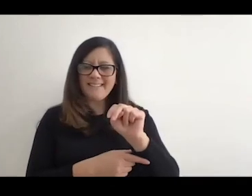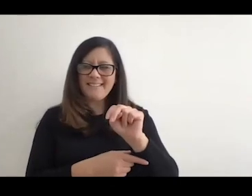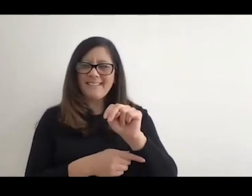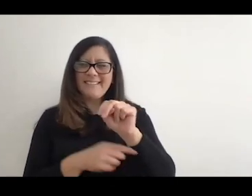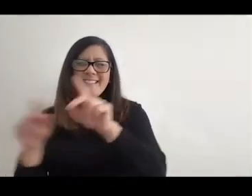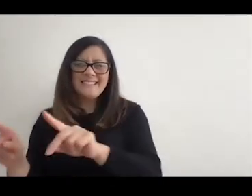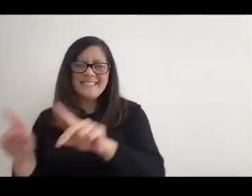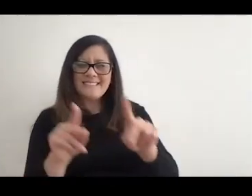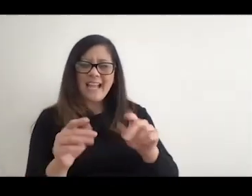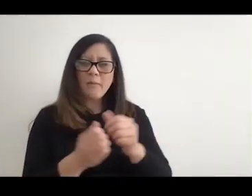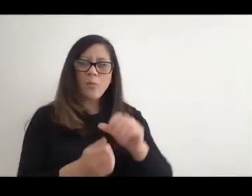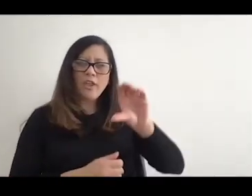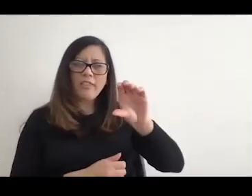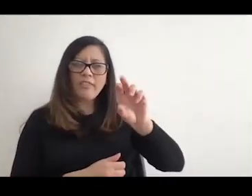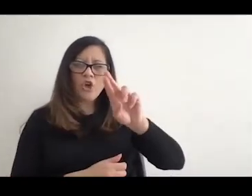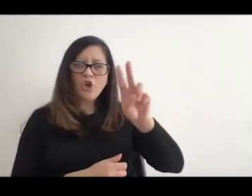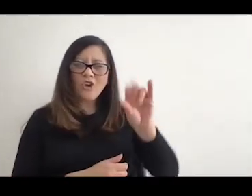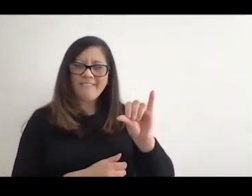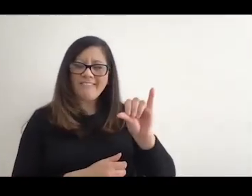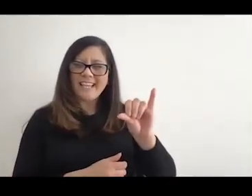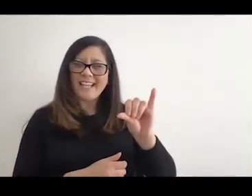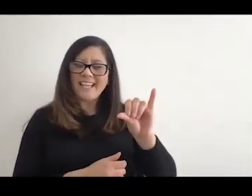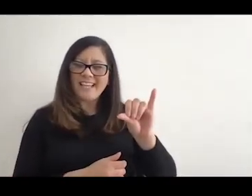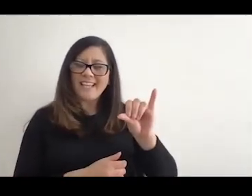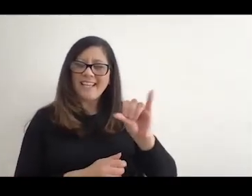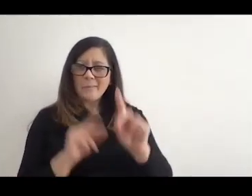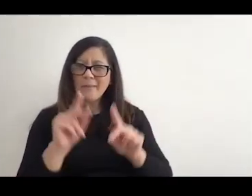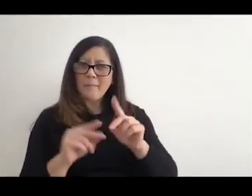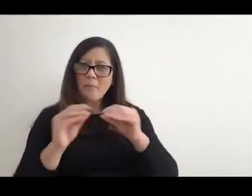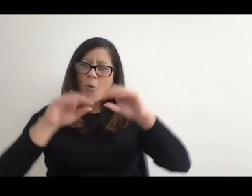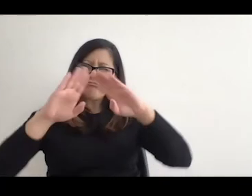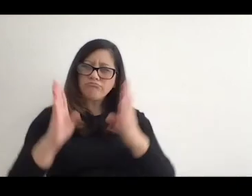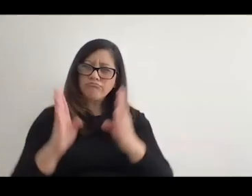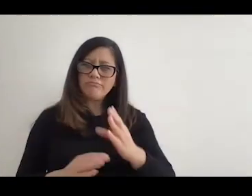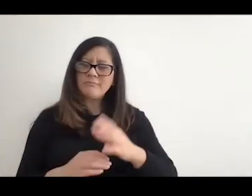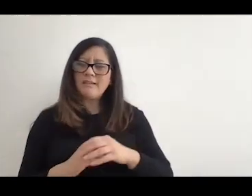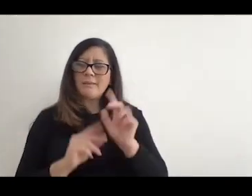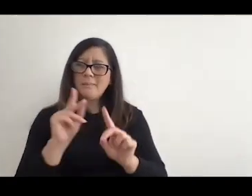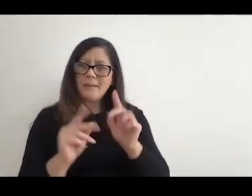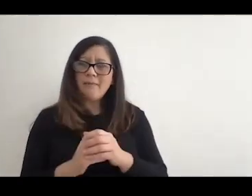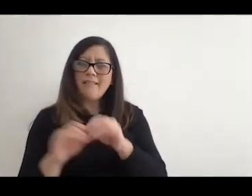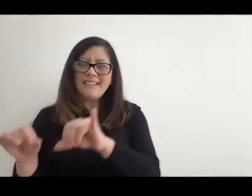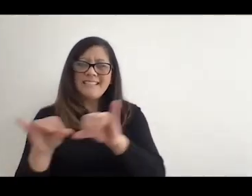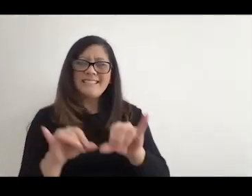It's akin to what happens with designing and relating to and including. Black people,